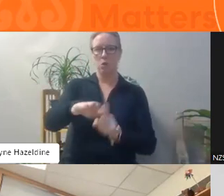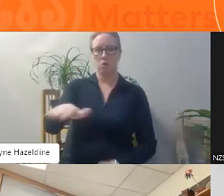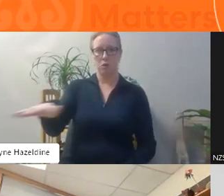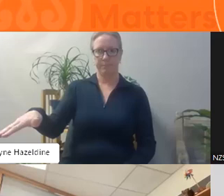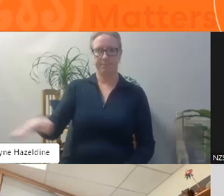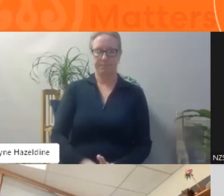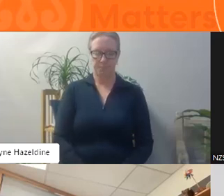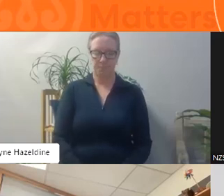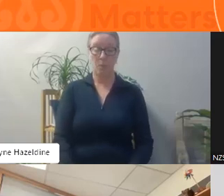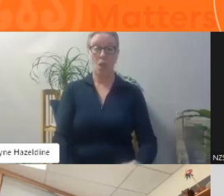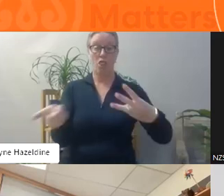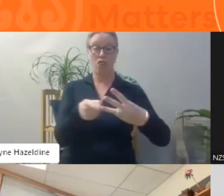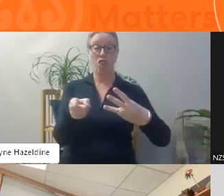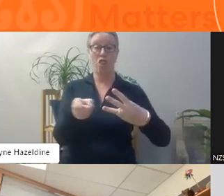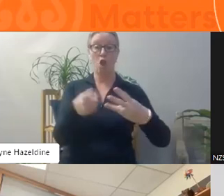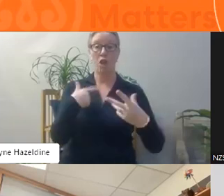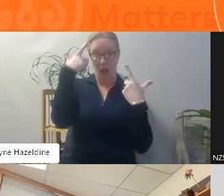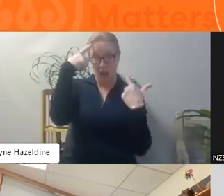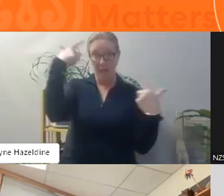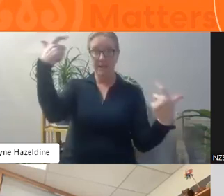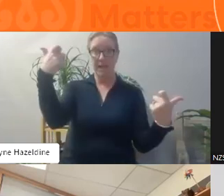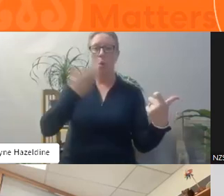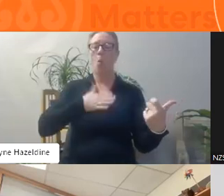third and final big whakaaro I want to share this morning is that